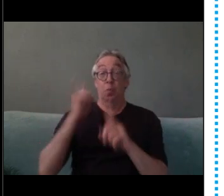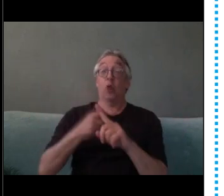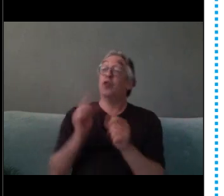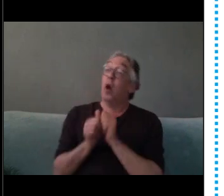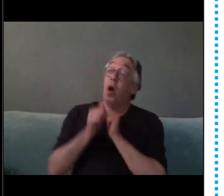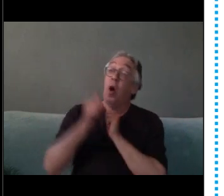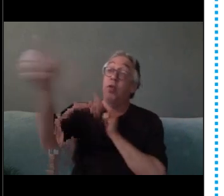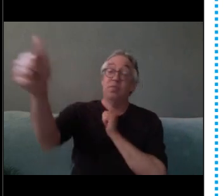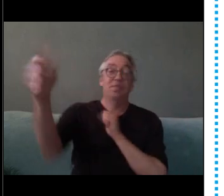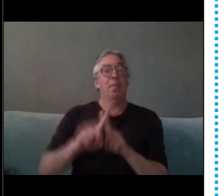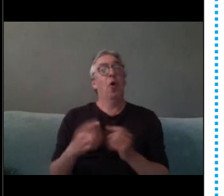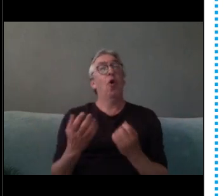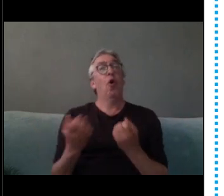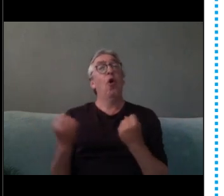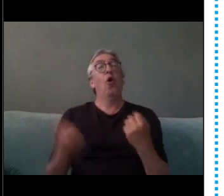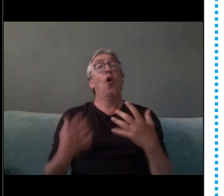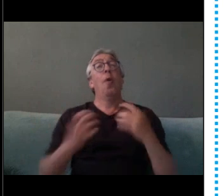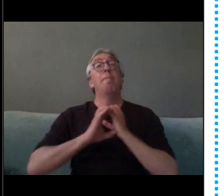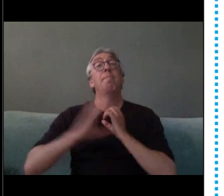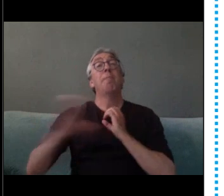with predetermined pickup and stopping points.